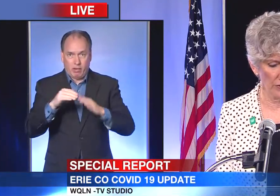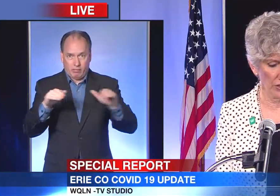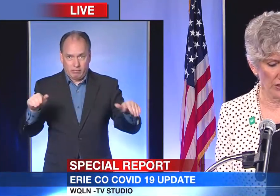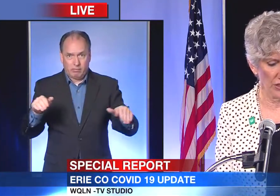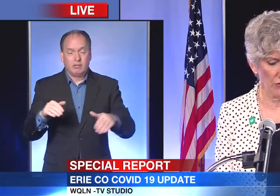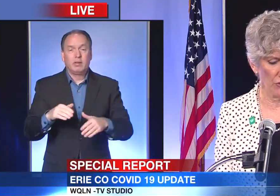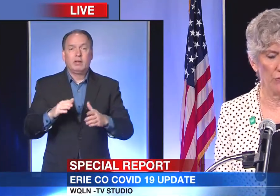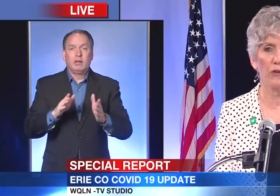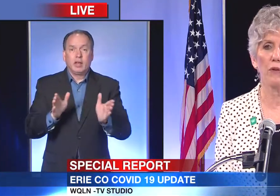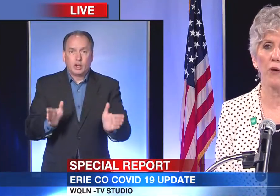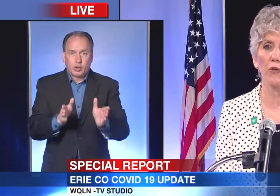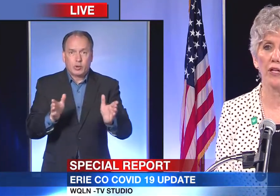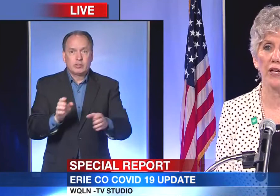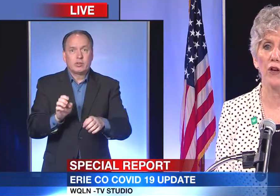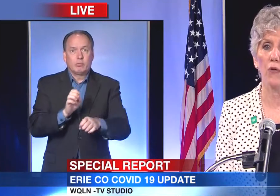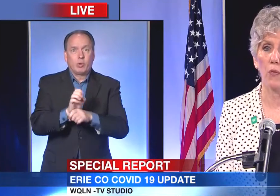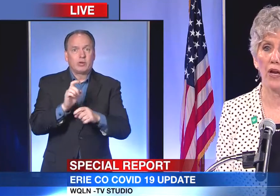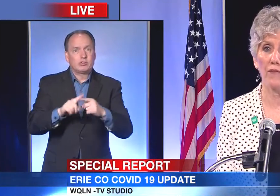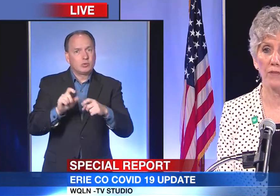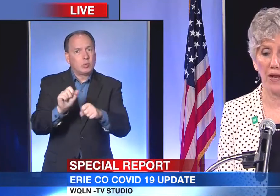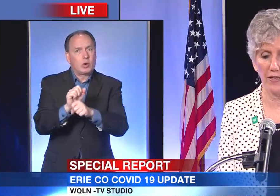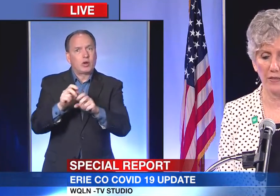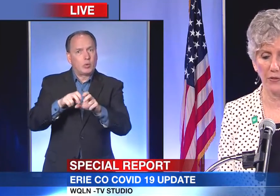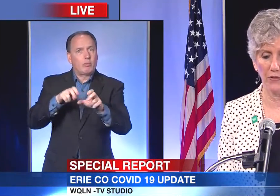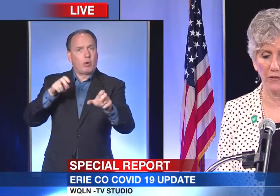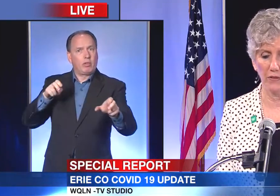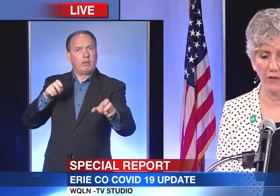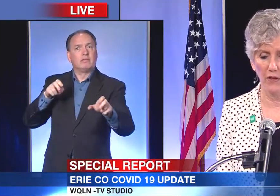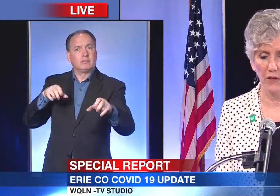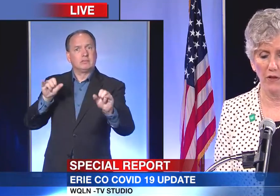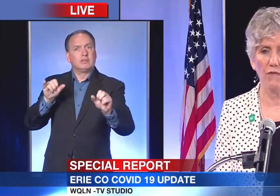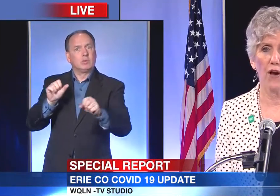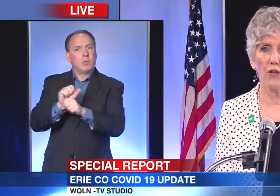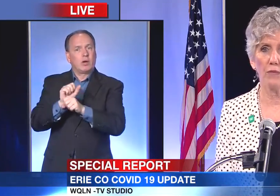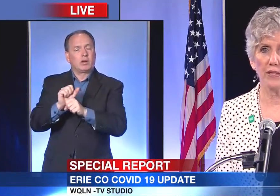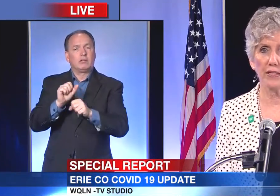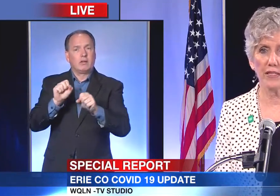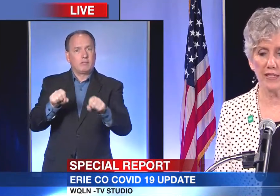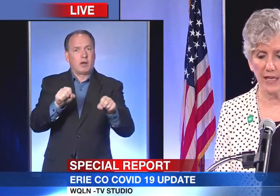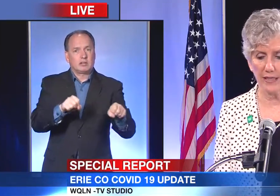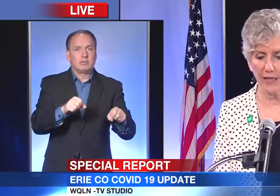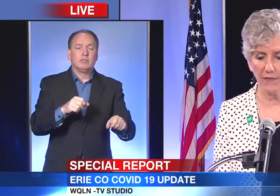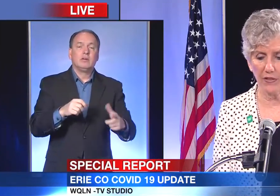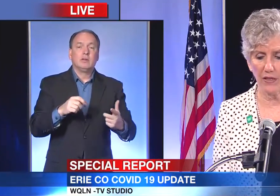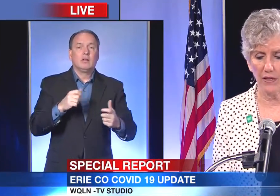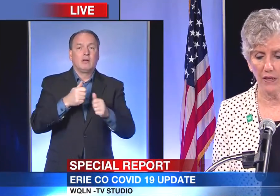TO REOPEN UNDER THE YELLOW PHASE, PLEASE ENCOURAGE YOUR EMPLOYEES TO CONTINUE TO WORK